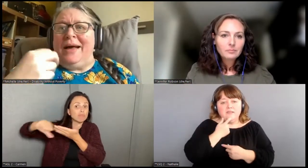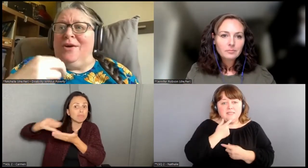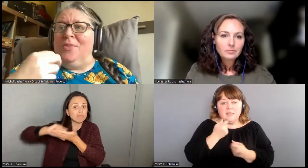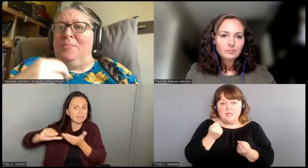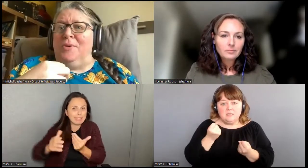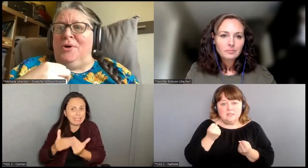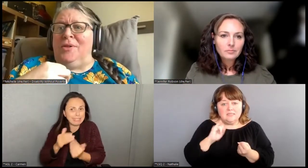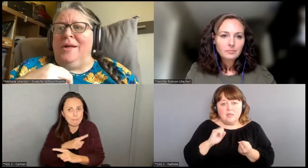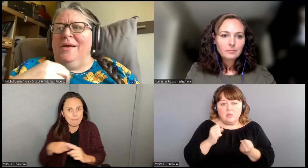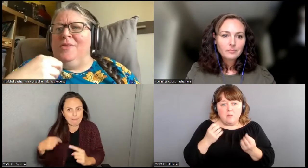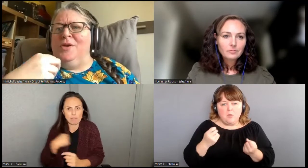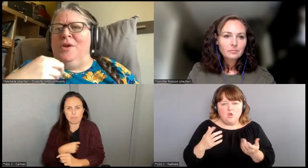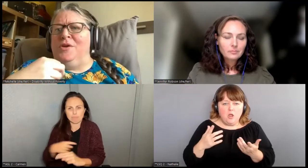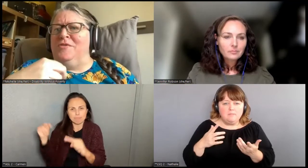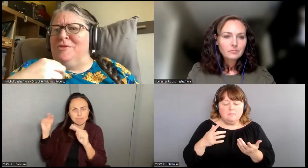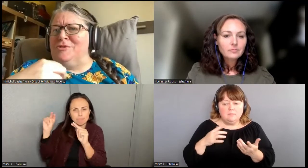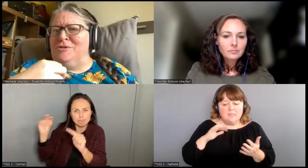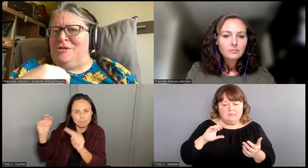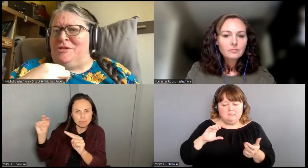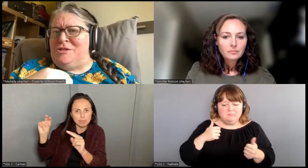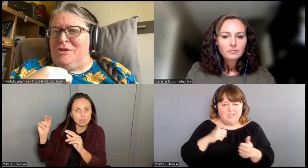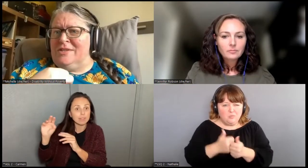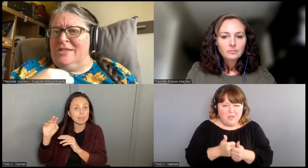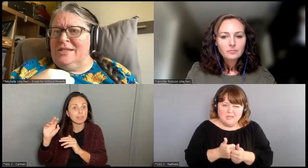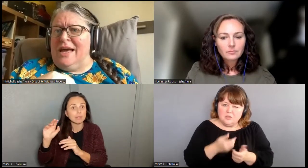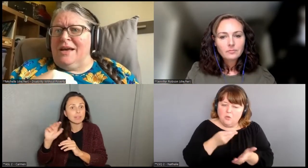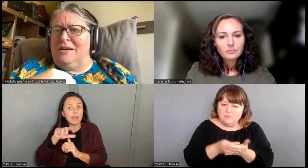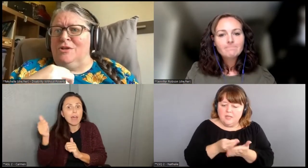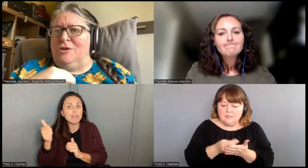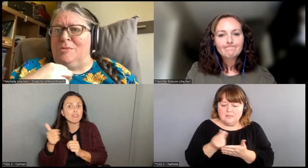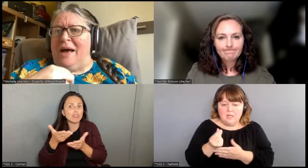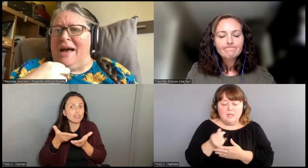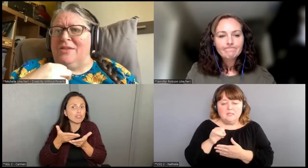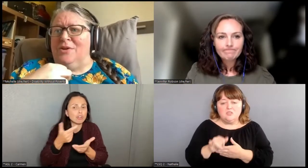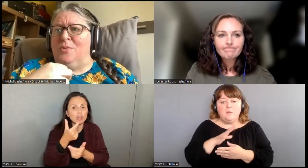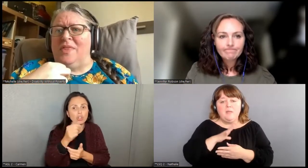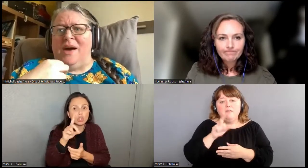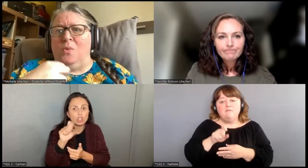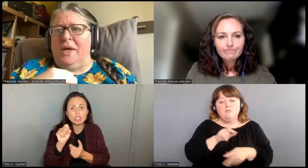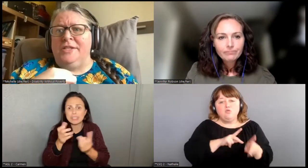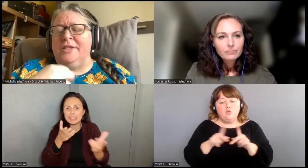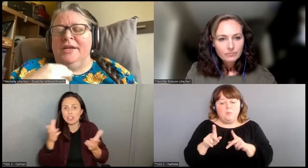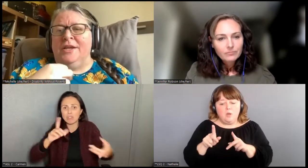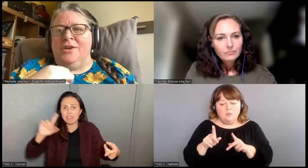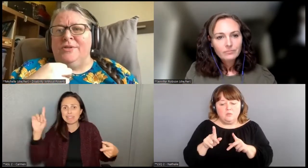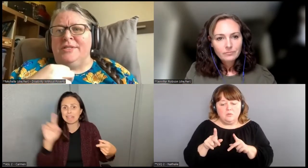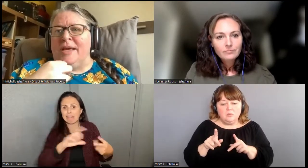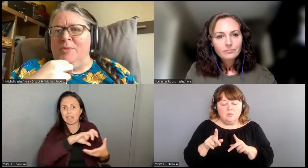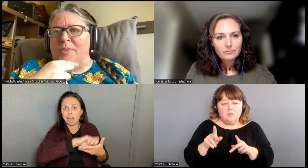EYE ON THE BALL THAT NONE OF THE GOODS AND SERVICES GET CLAWED BACK, WITHOUT WHICH, DISABLED